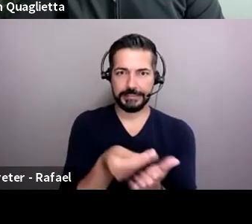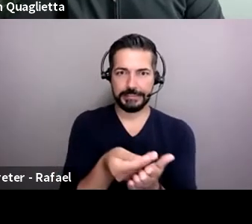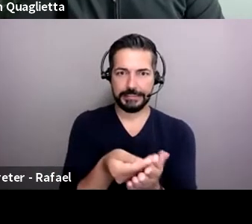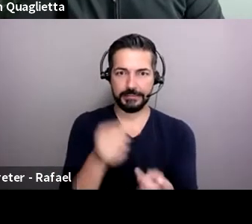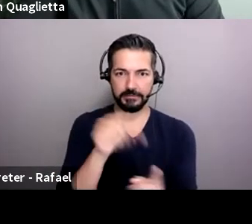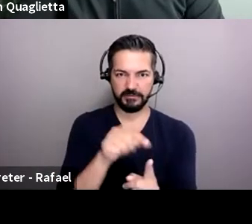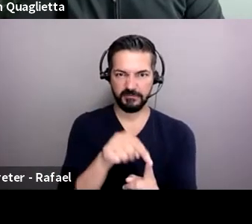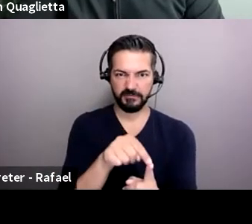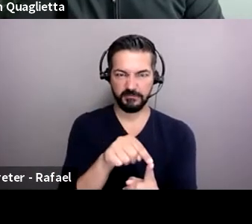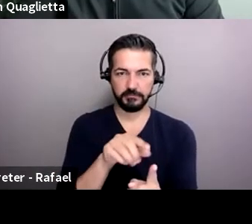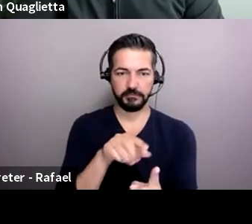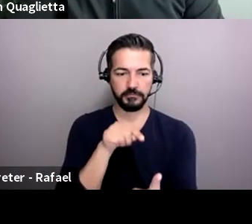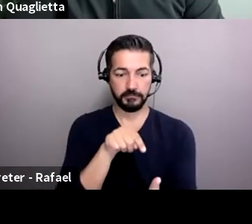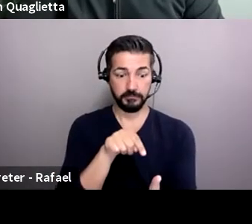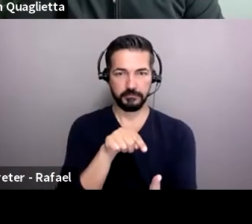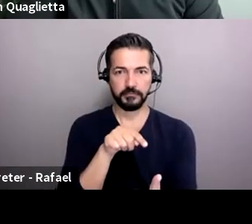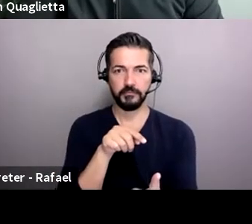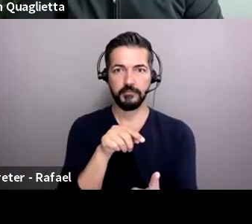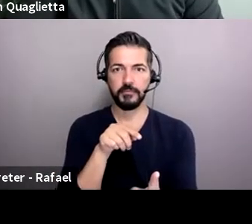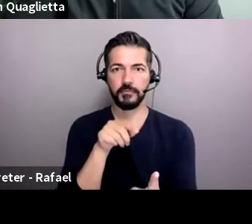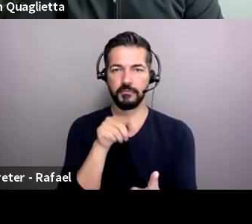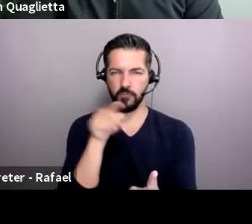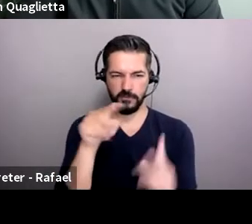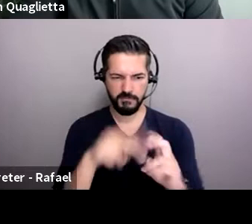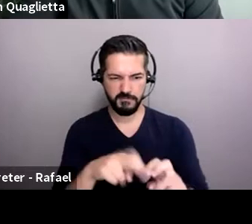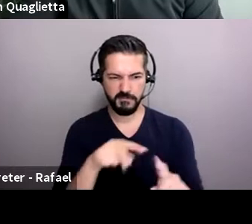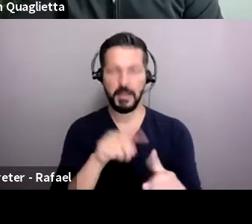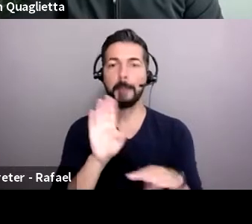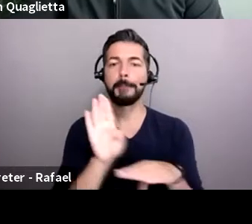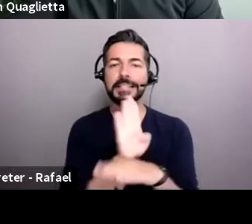as you're looking at your initial business goals, tie those